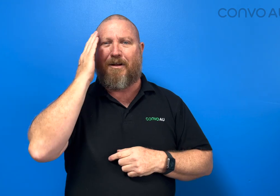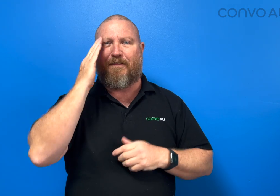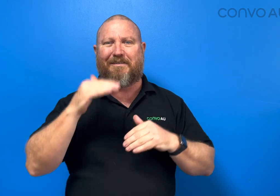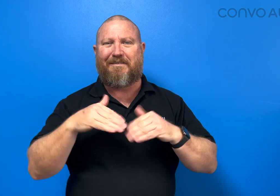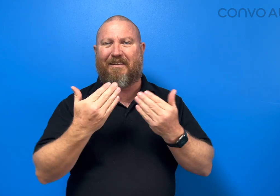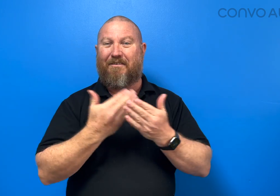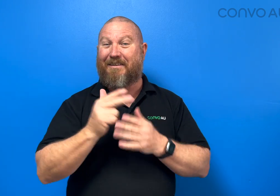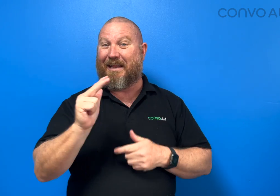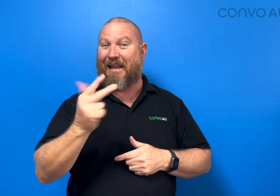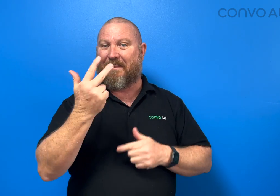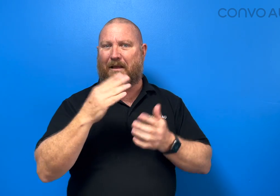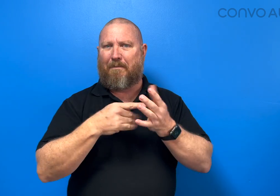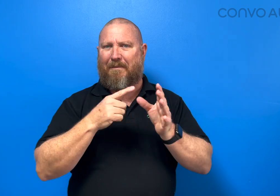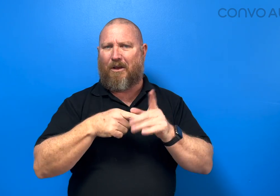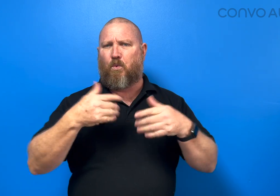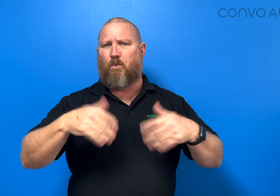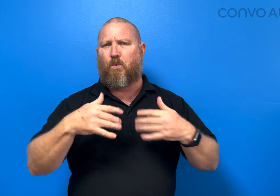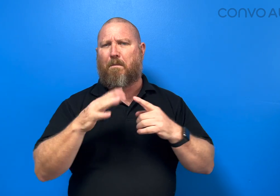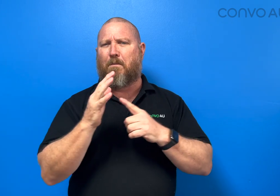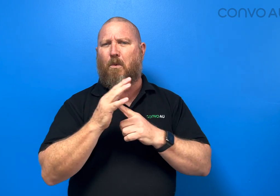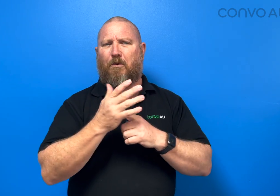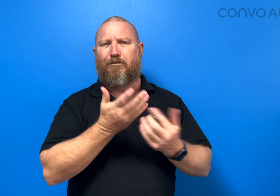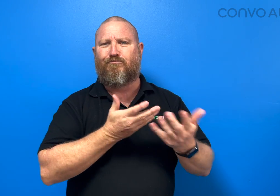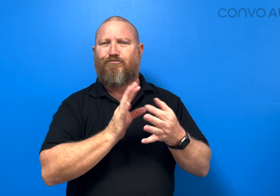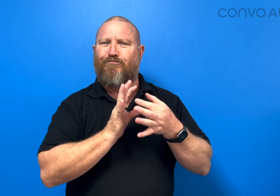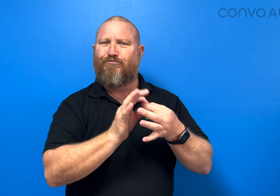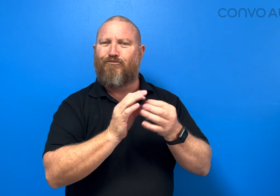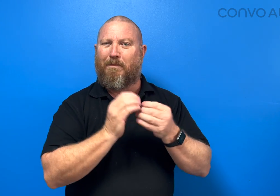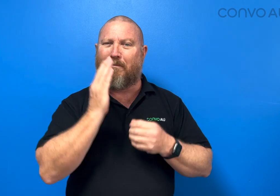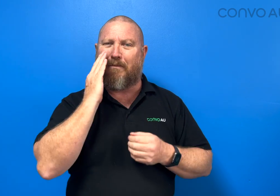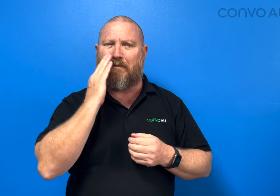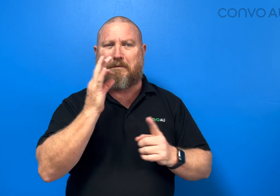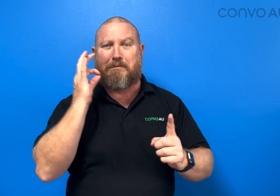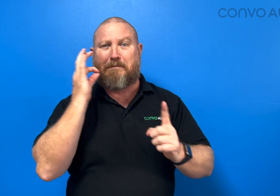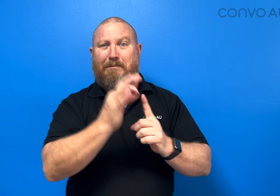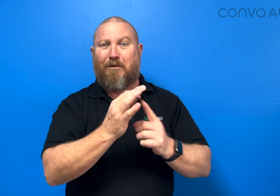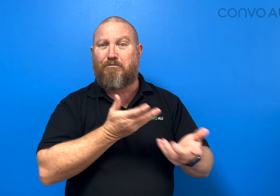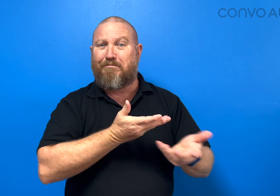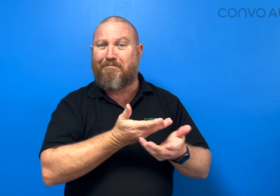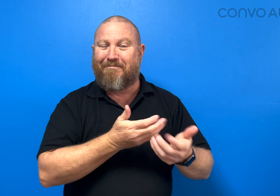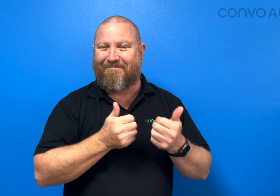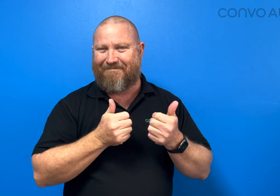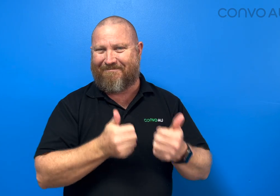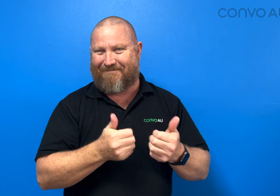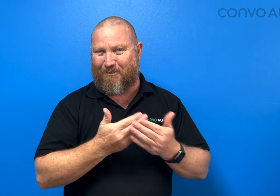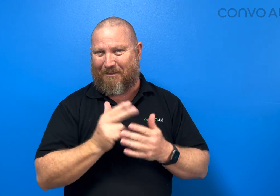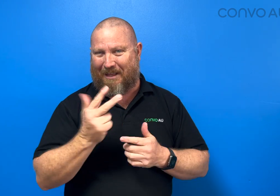3. Mother’s Day - For the first time, Convo Australia will open from 8am to 11pm on Sunday, 8 May 2022.